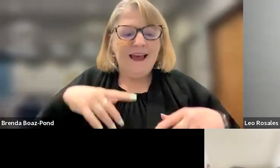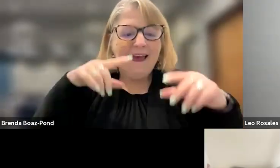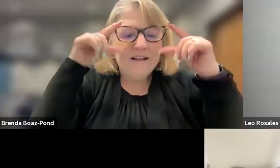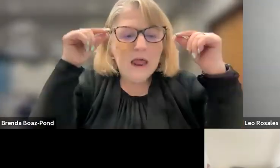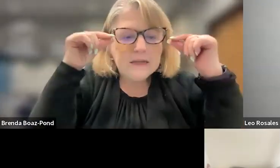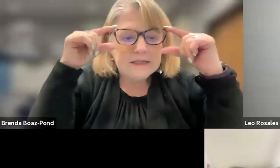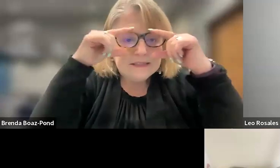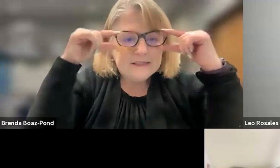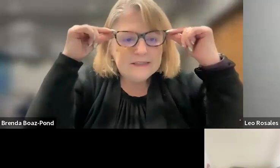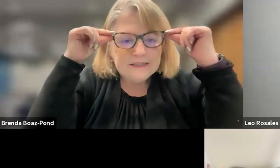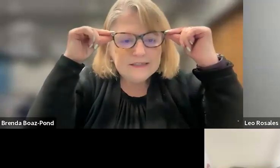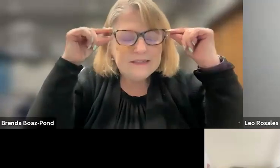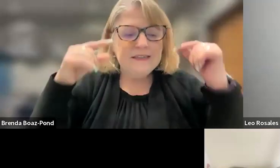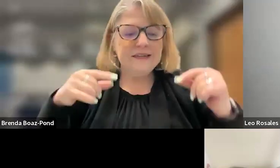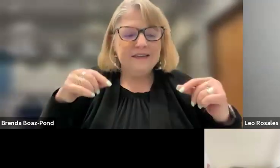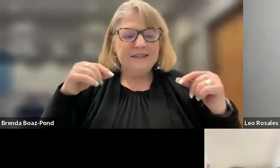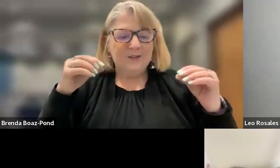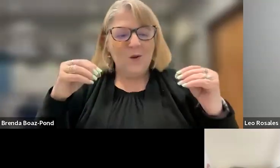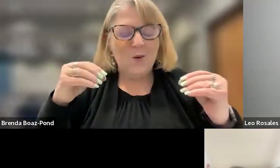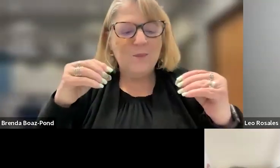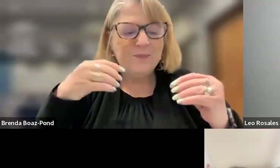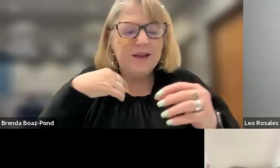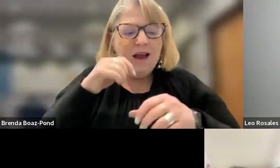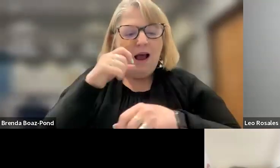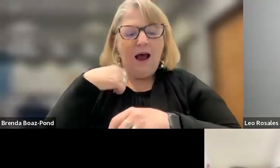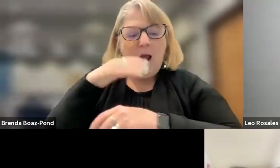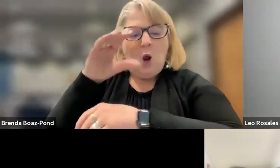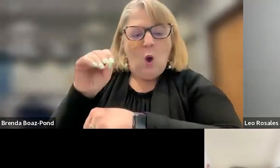And then I'm dressed in black, and I have glasses on, so.